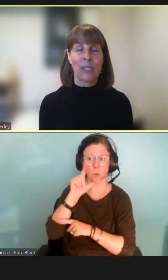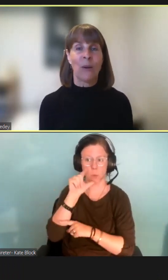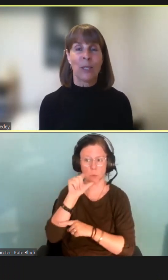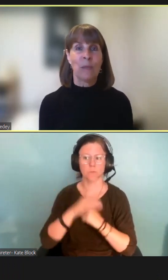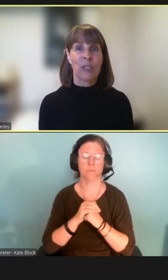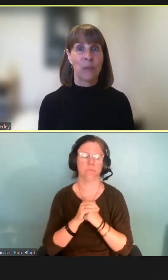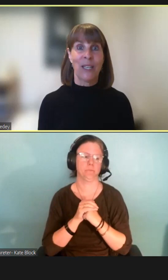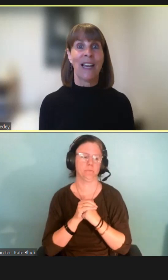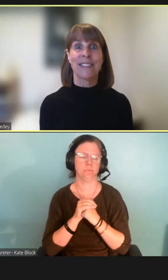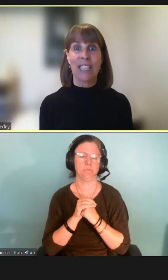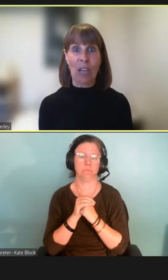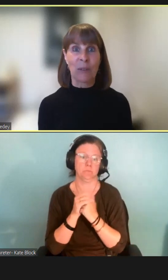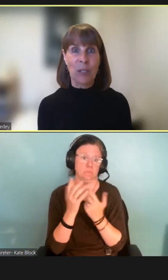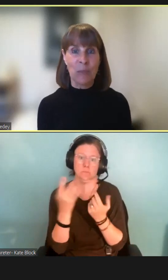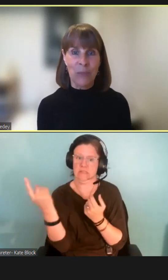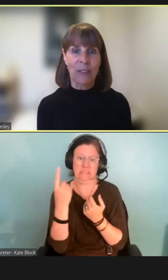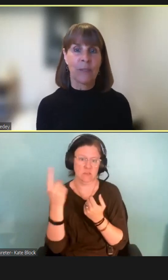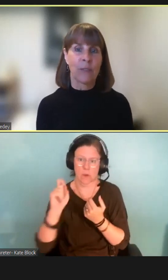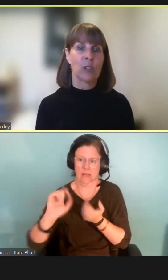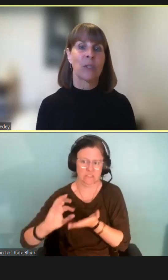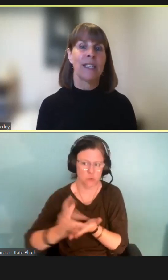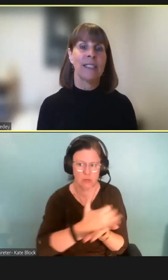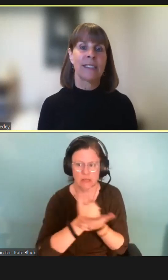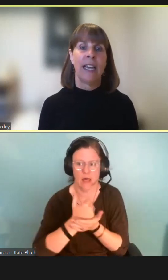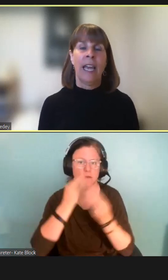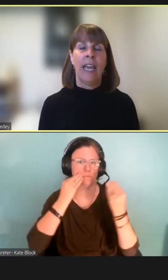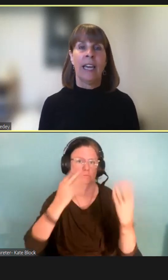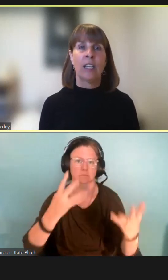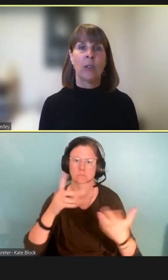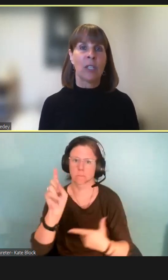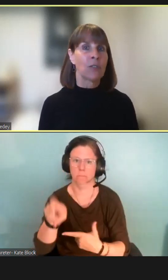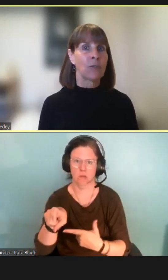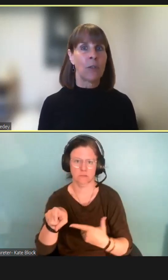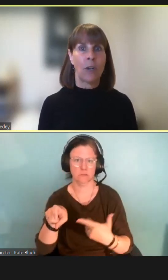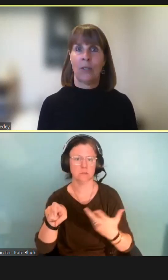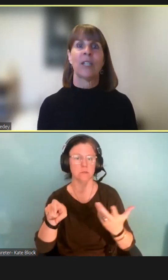outcomes somebody has to gather them in the first place and my strong